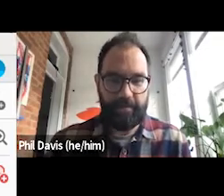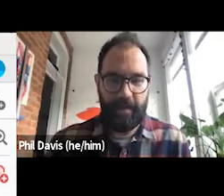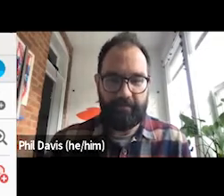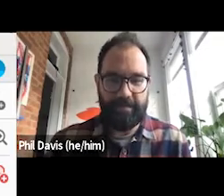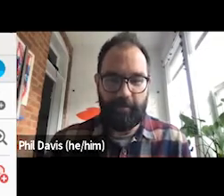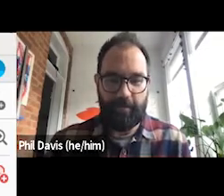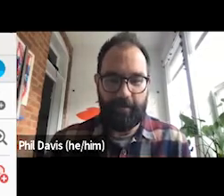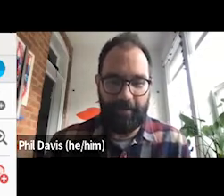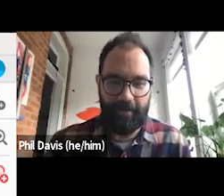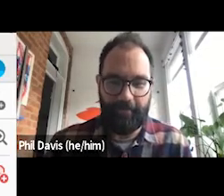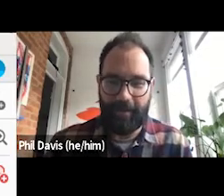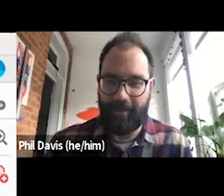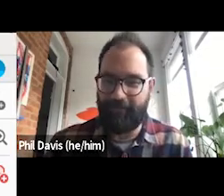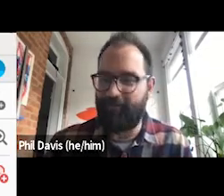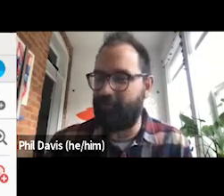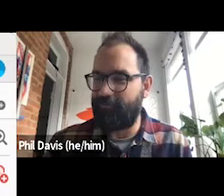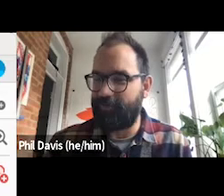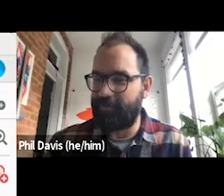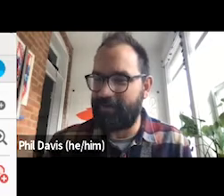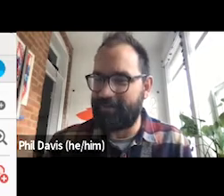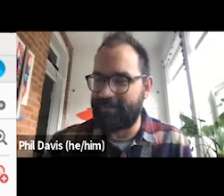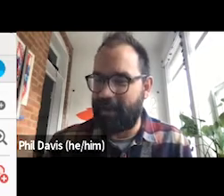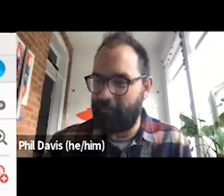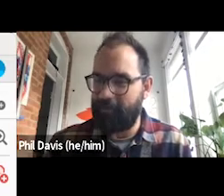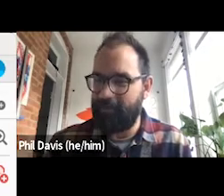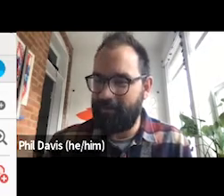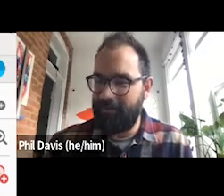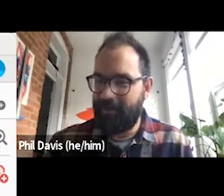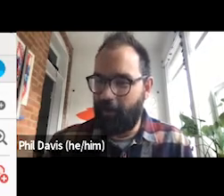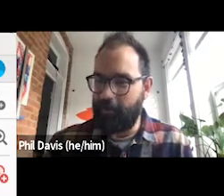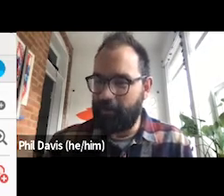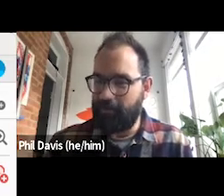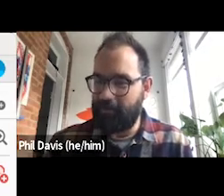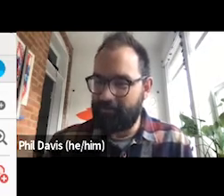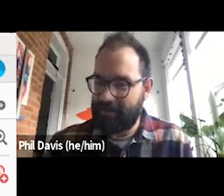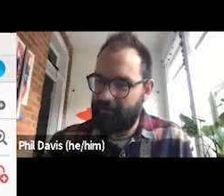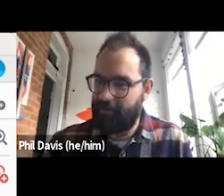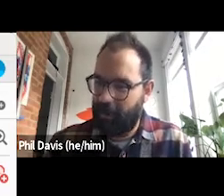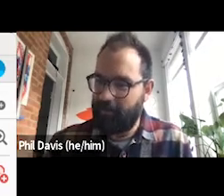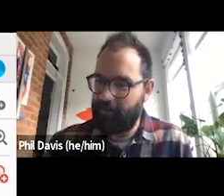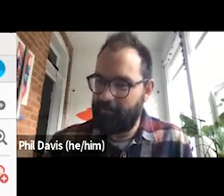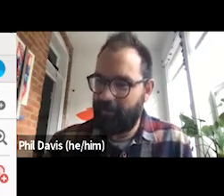It's good to have a statement of like if the full funding doesn't happen, how will you scale it back.